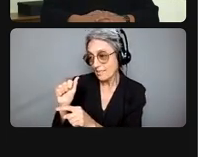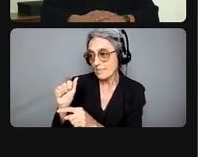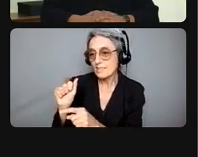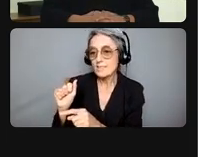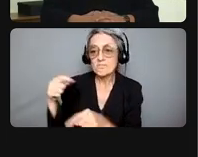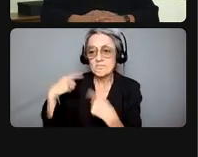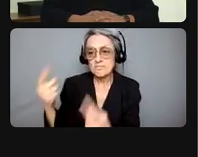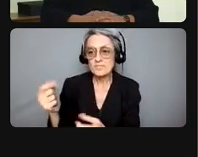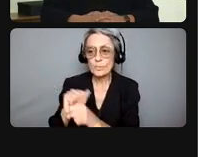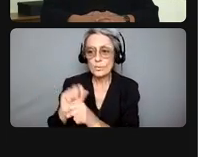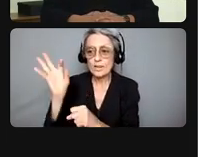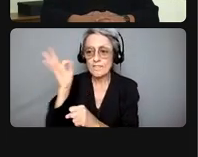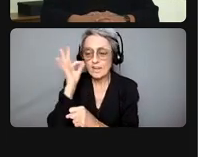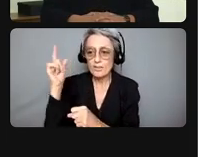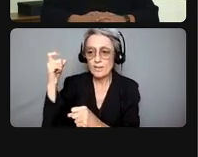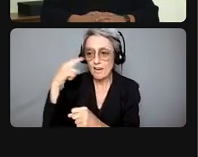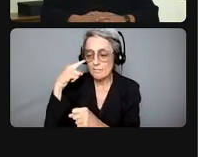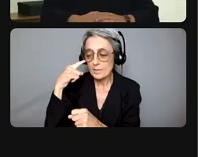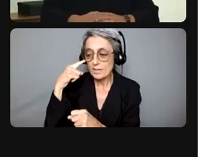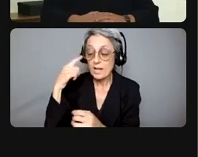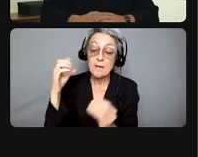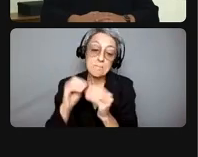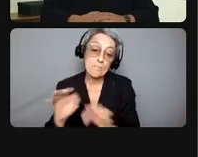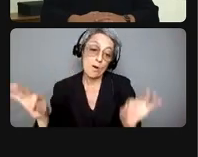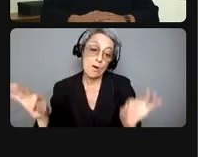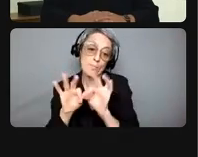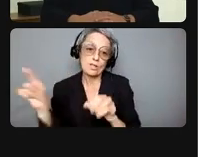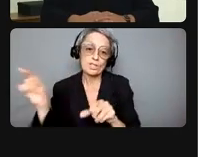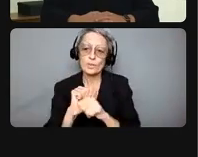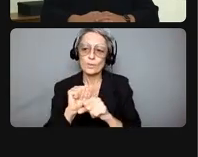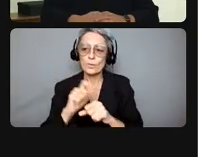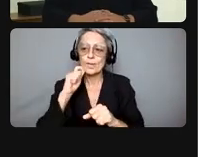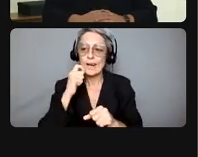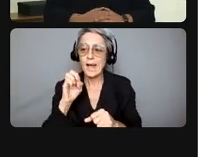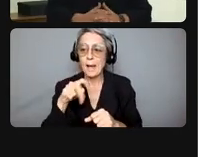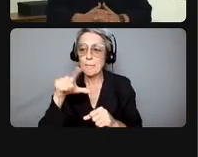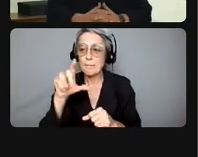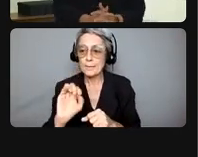And then, more most importantly, is her time at Apple and all she's been able to do with her team